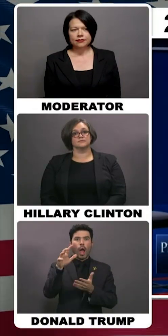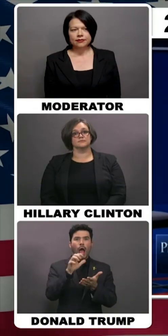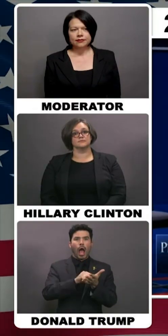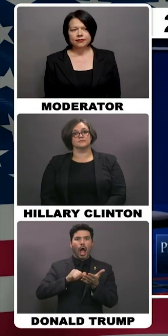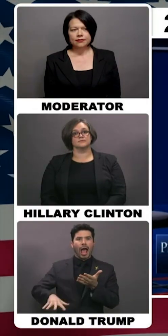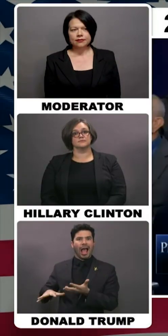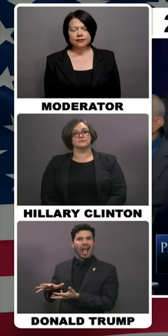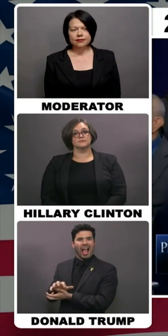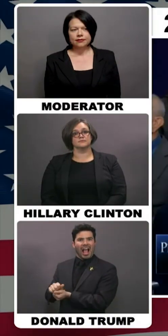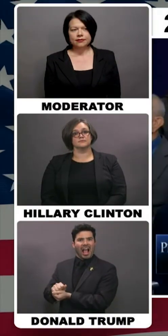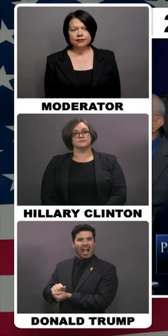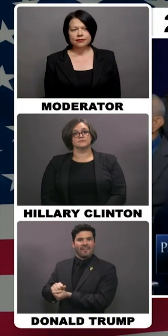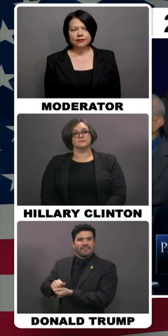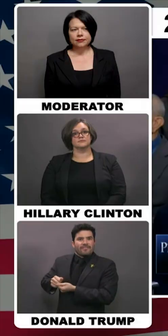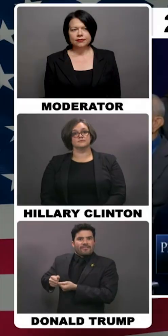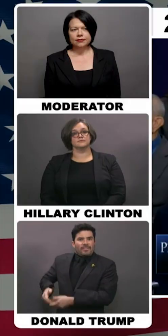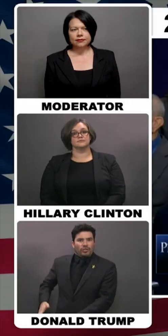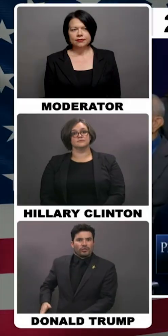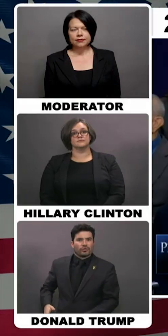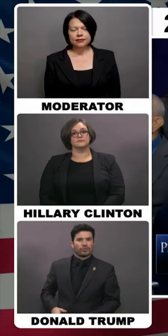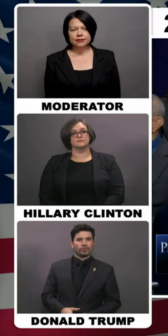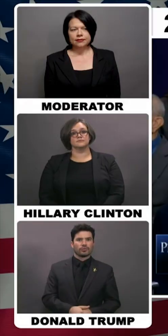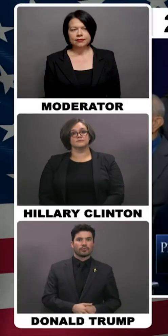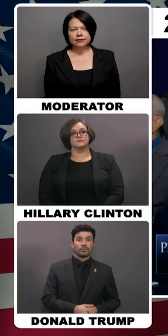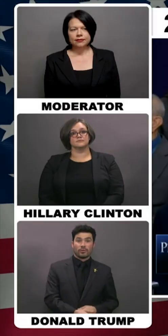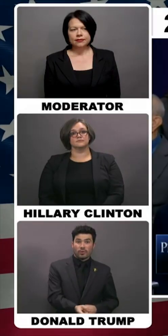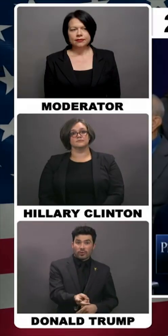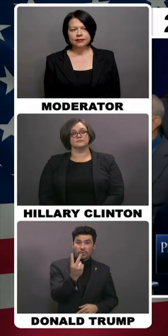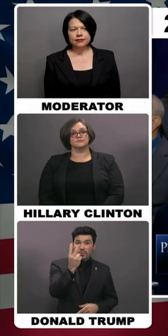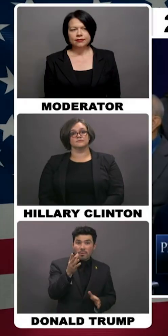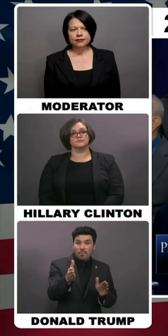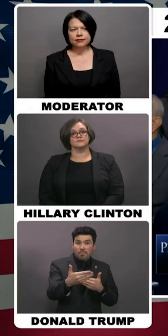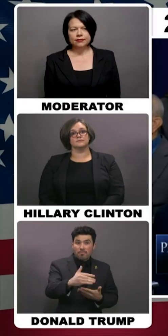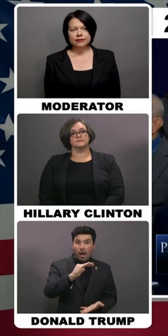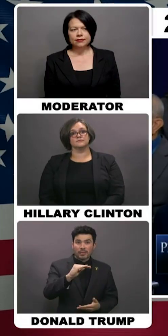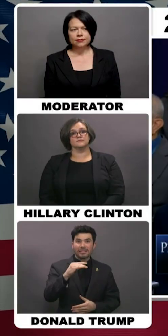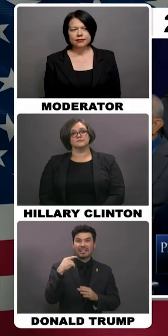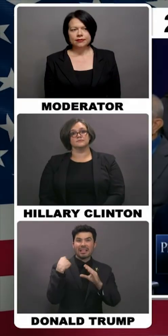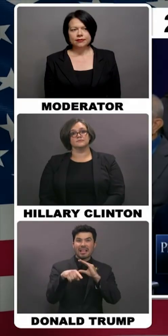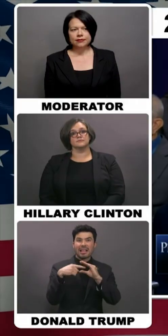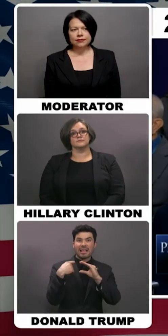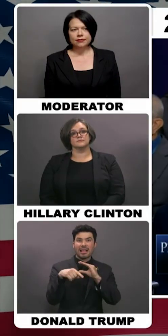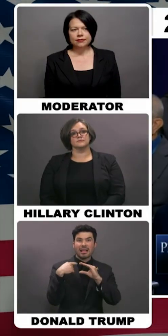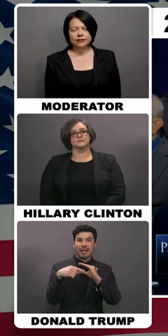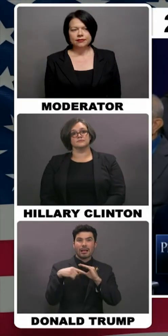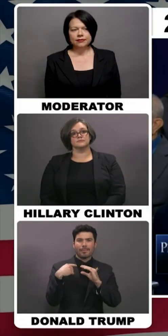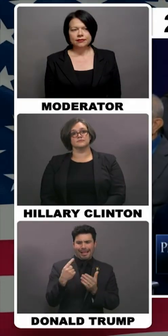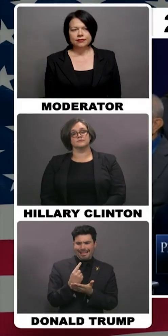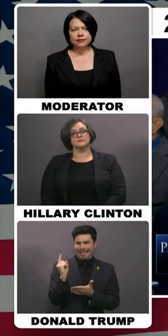And then the two boxes of emails and other things last week that were taken from an office and are now missing.